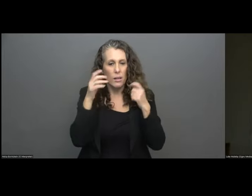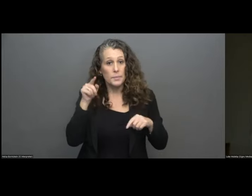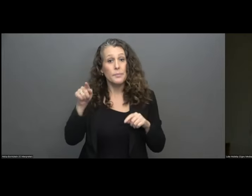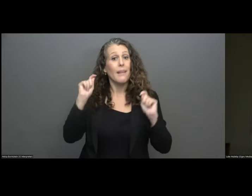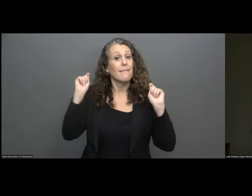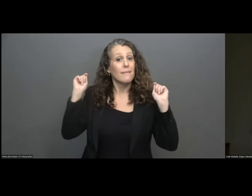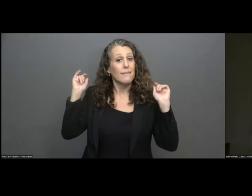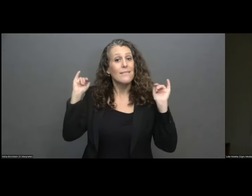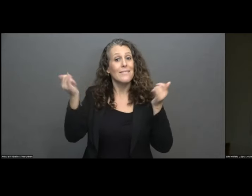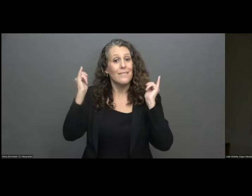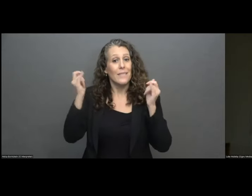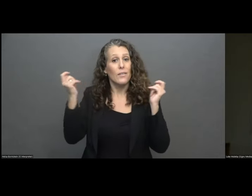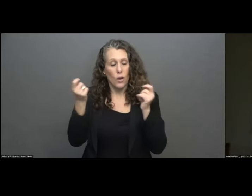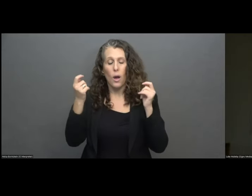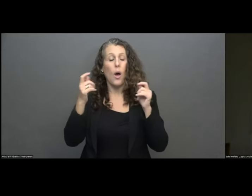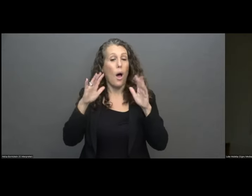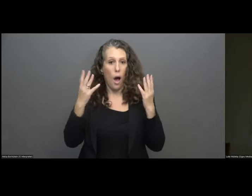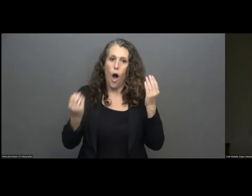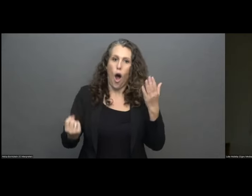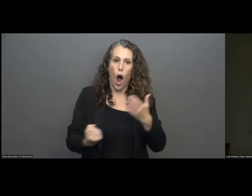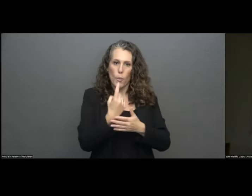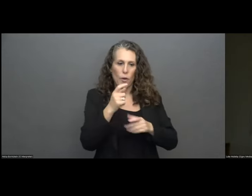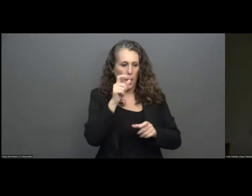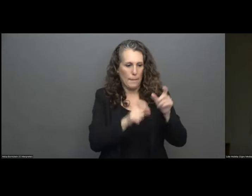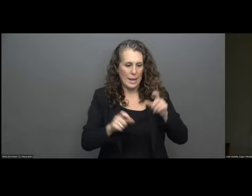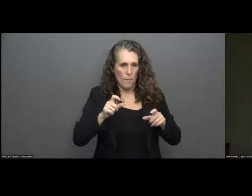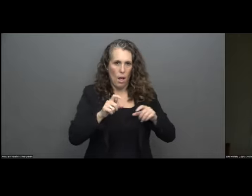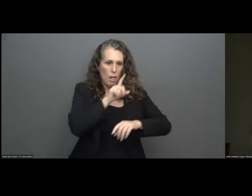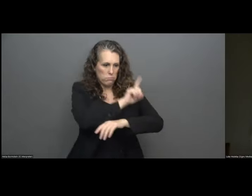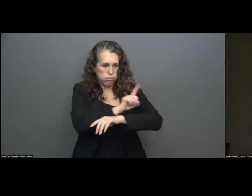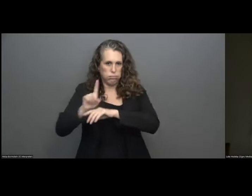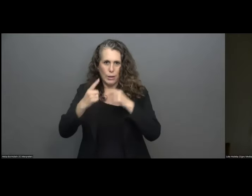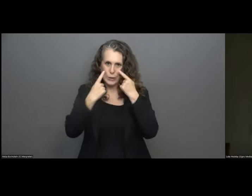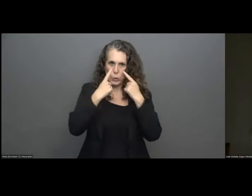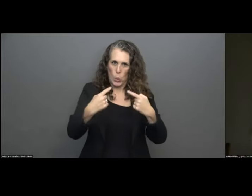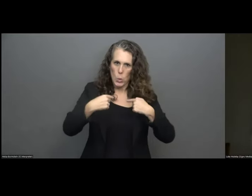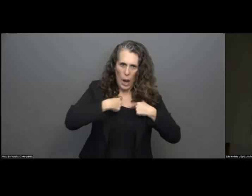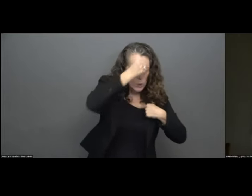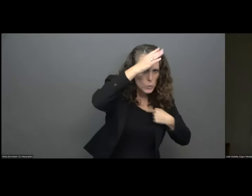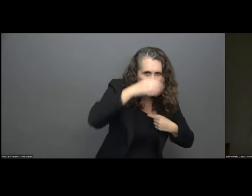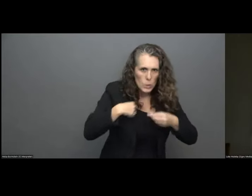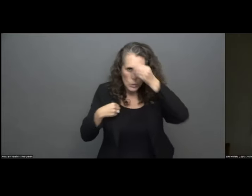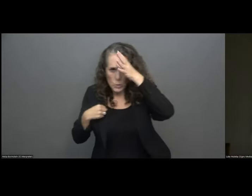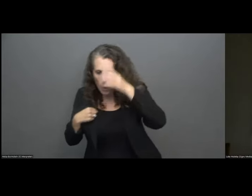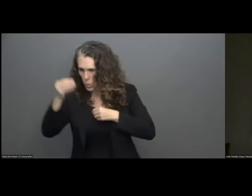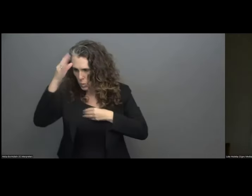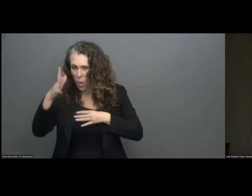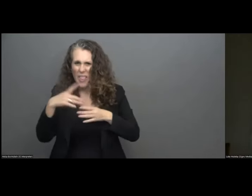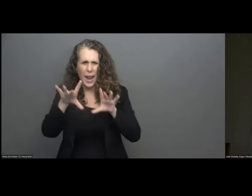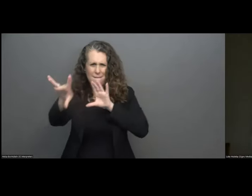with disabilities to showcase their talent, and we bring cooperates together, state actors,